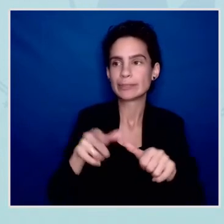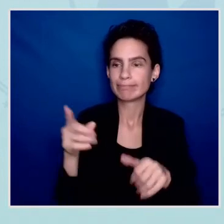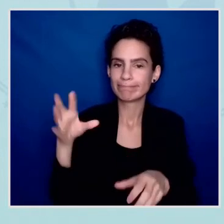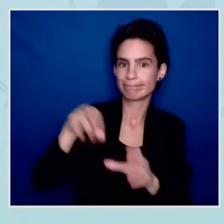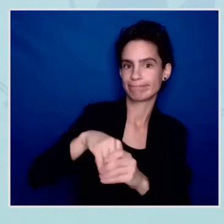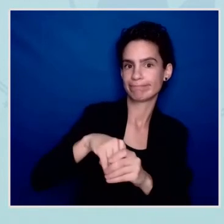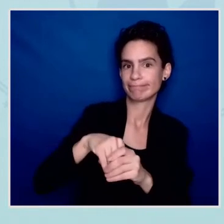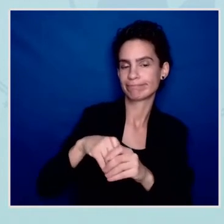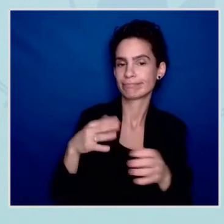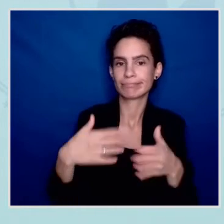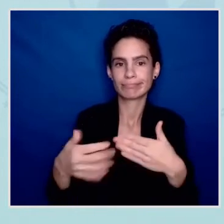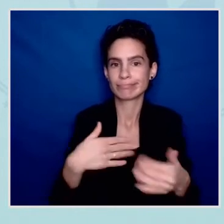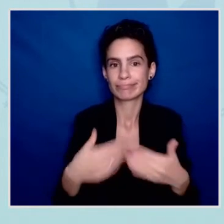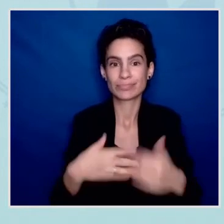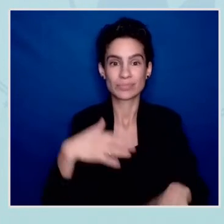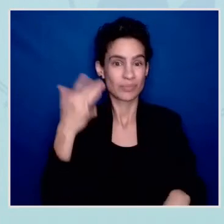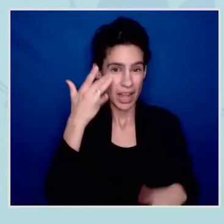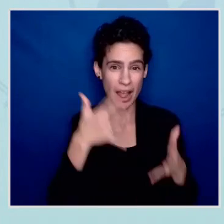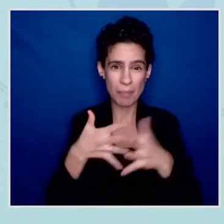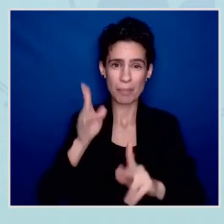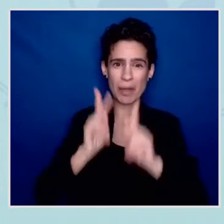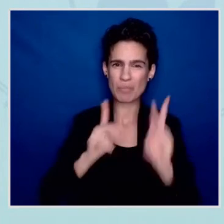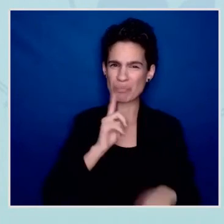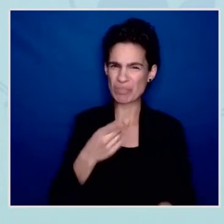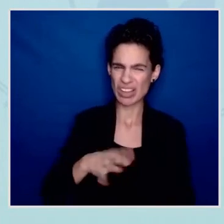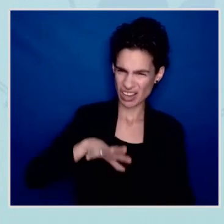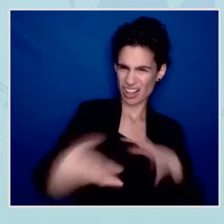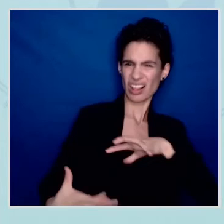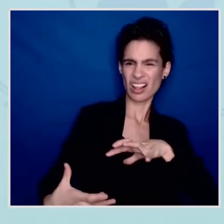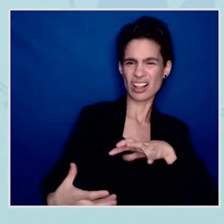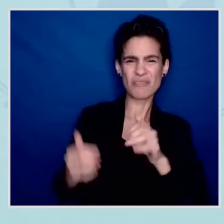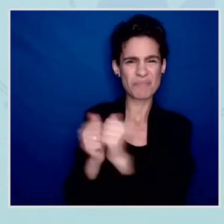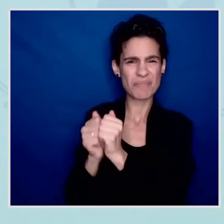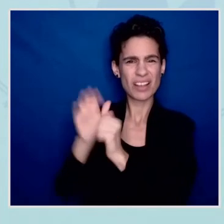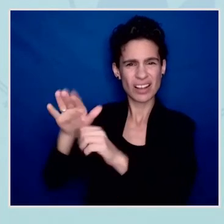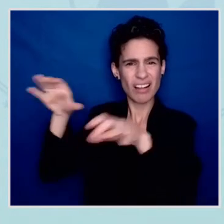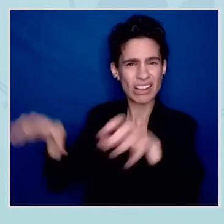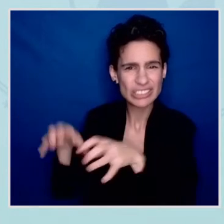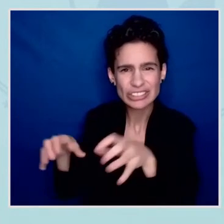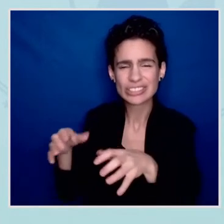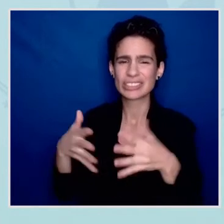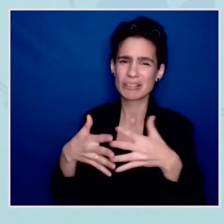AS RESPONSIBLE AS HE IS. AND SO, IT'S NOT ABOUT WHETHER OR NOT THEY GET IMPEACHED COMMENTS ABOUT WHETHER OR NOT